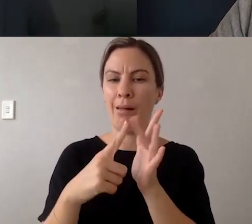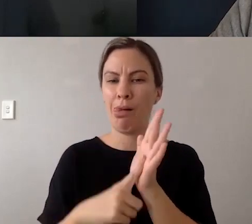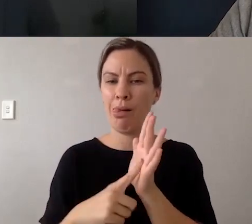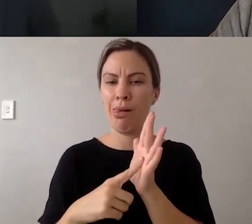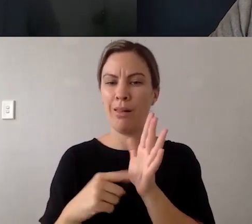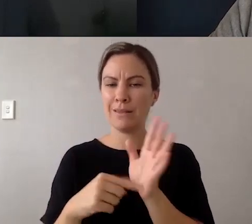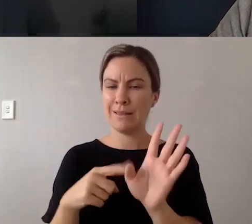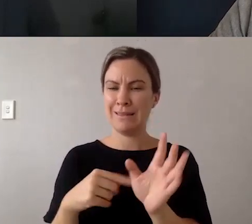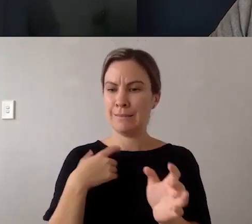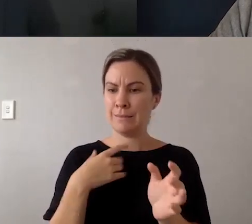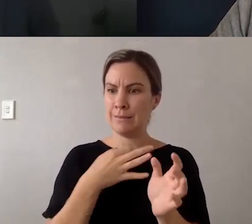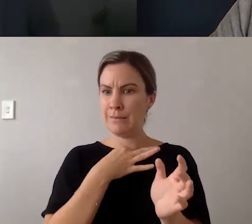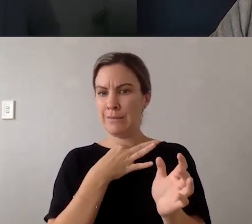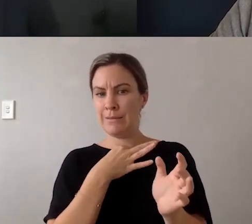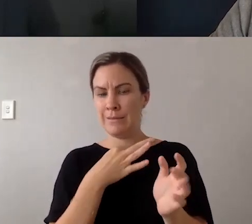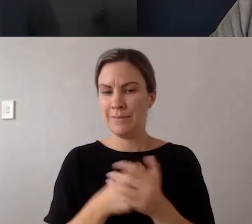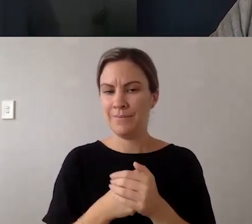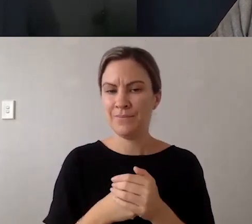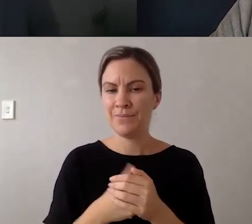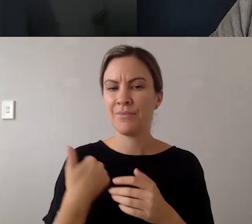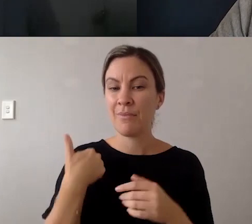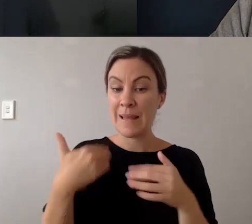my, you know, trying to get on a place of sharing and acknowledging